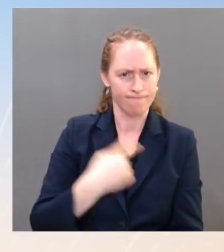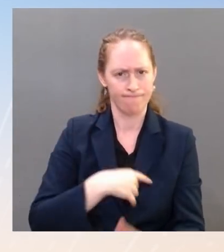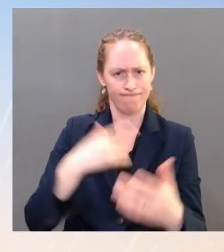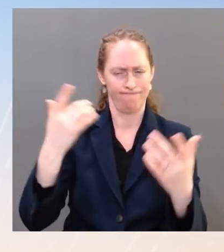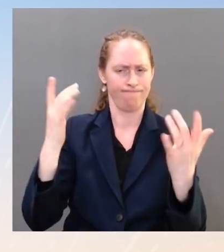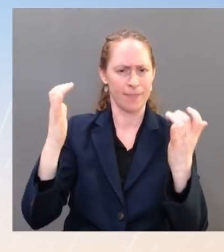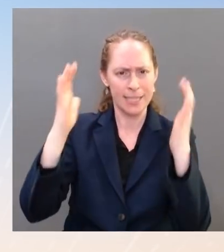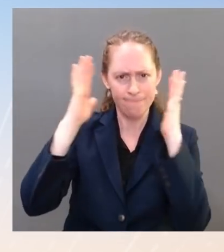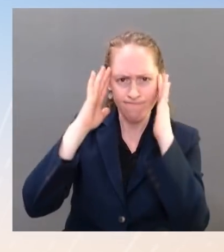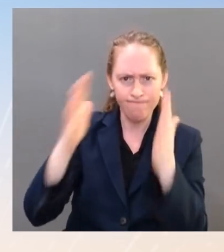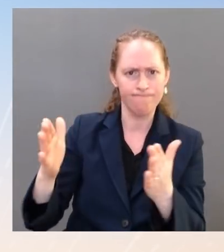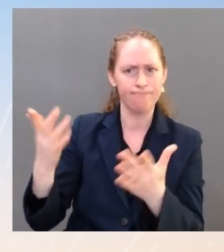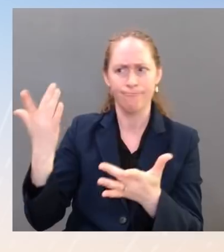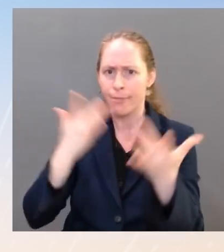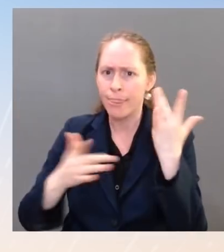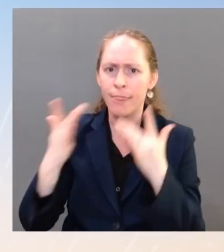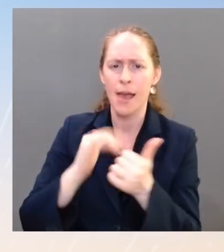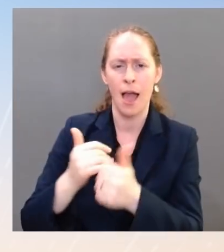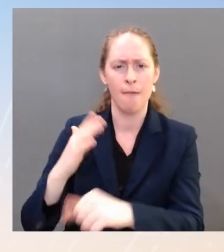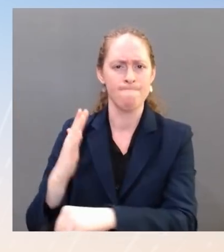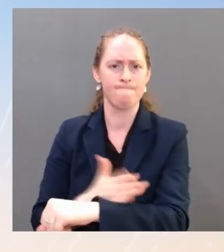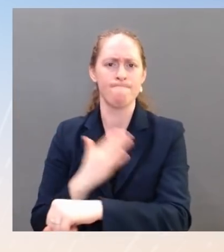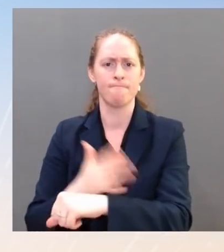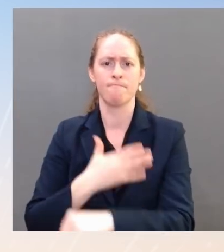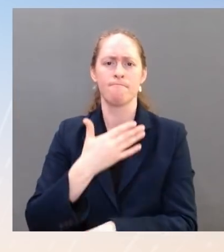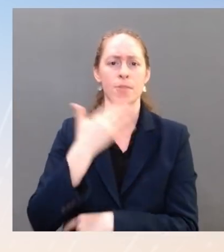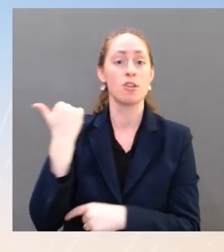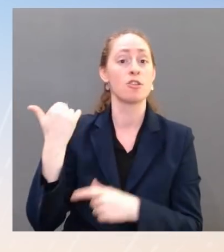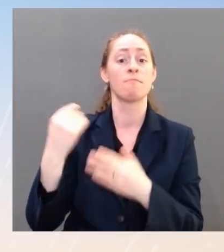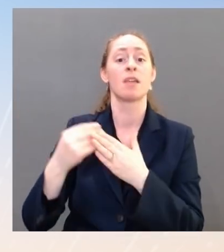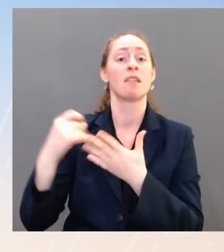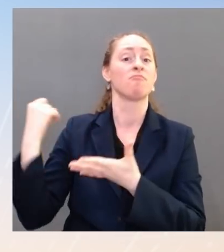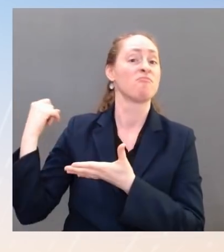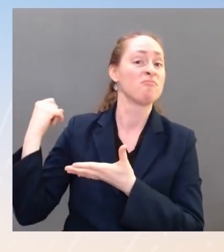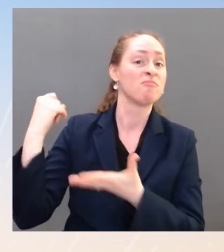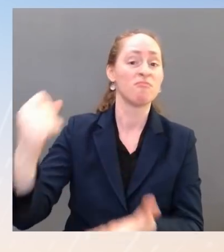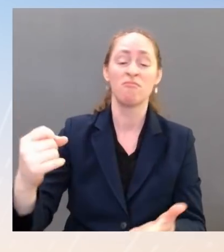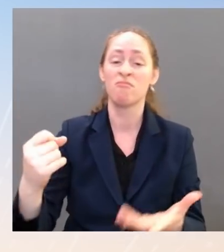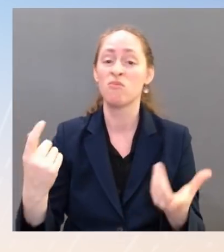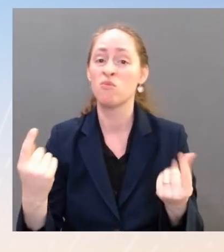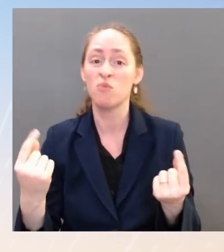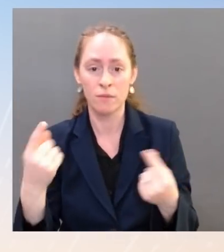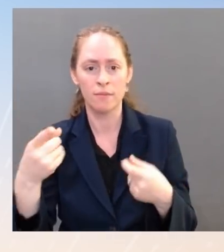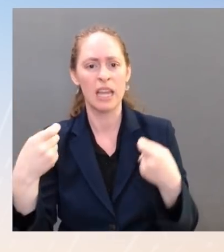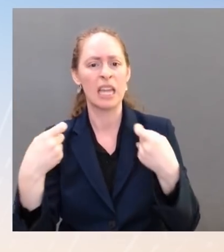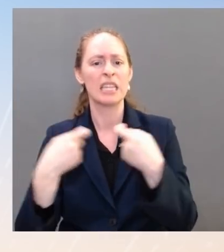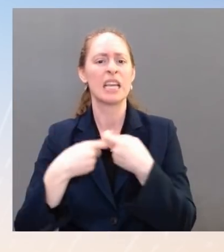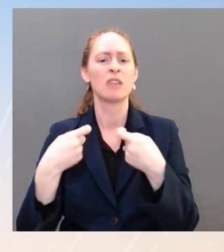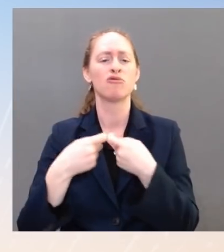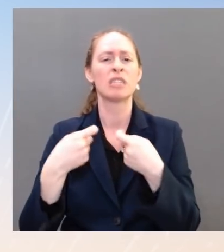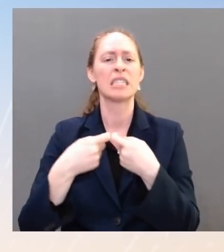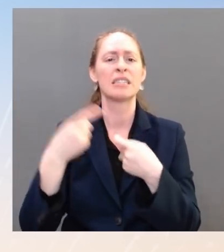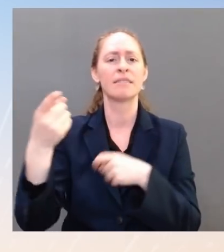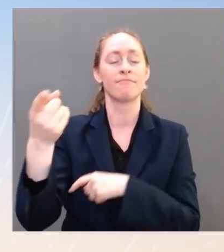to boost America's battery supply chain so that we are not obtaining batteries and the components of batteries